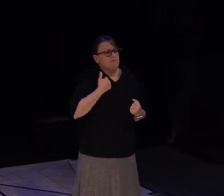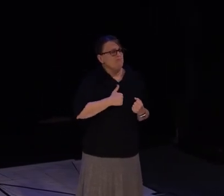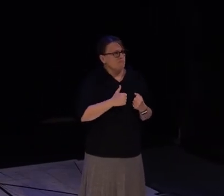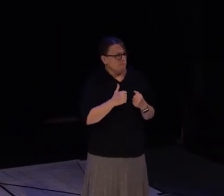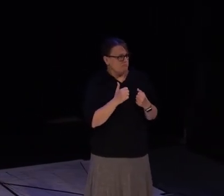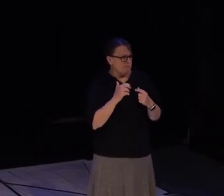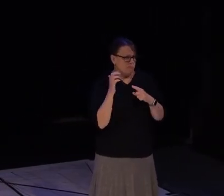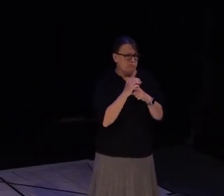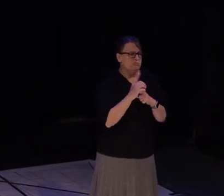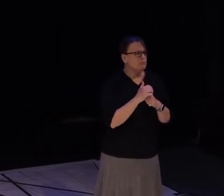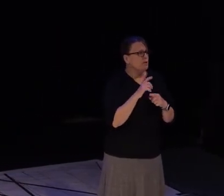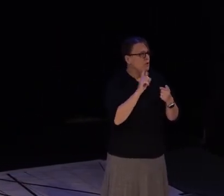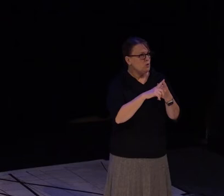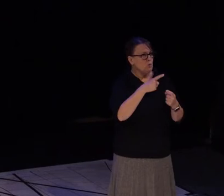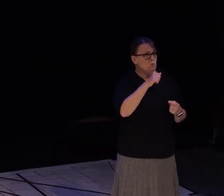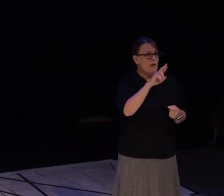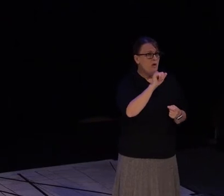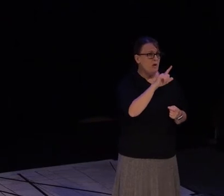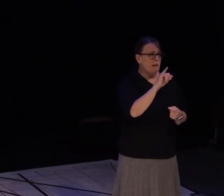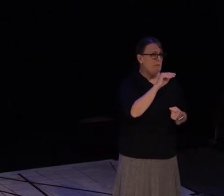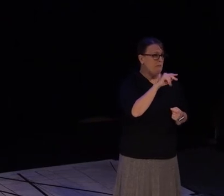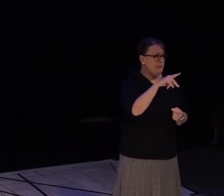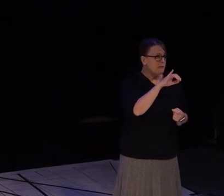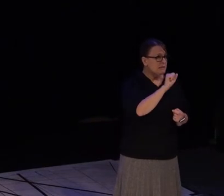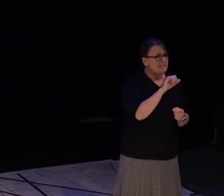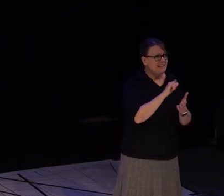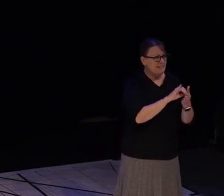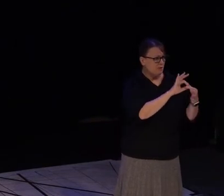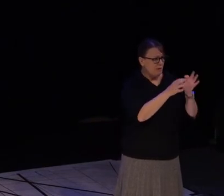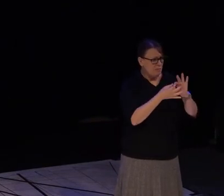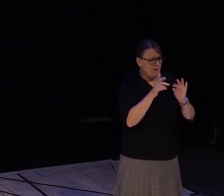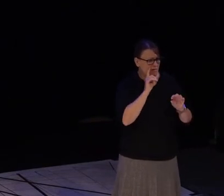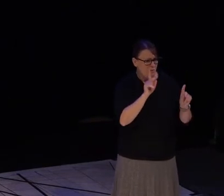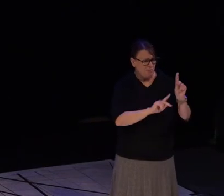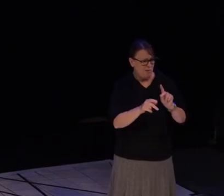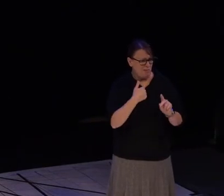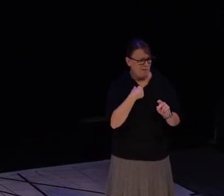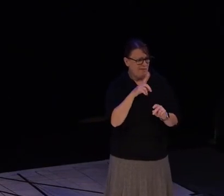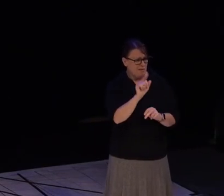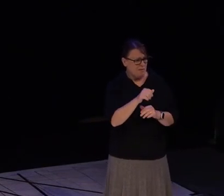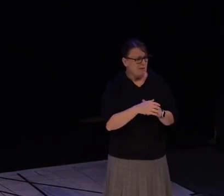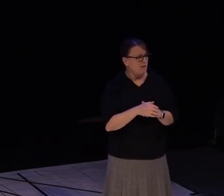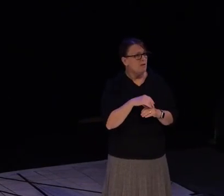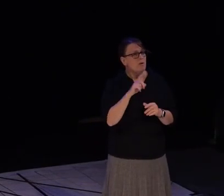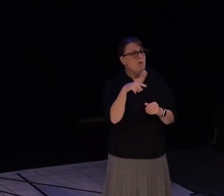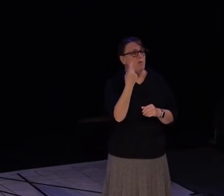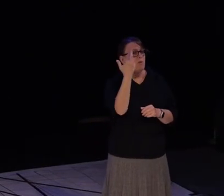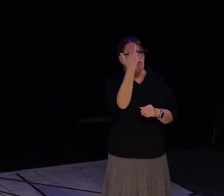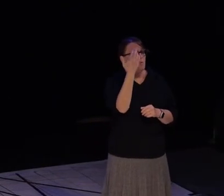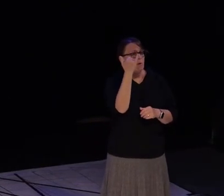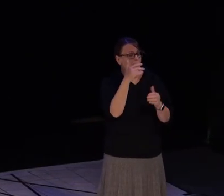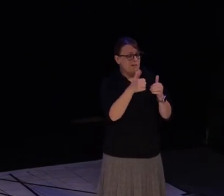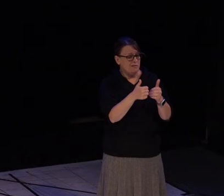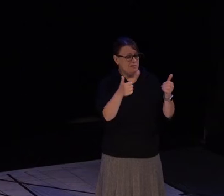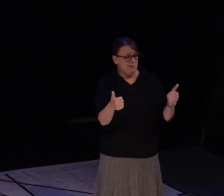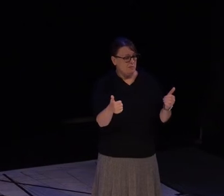Which is the Olympics for people with disabilities. The only reason why it's separated into your specific disability category